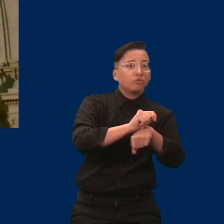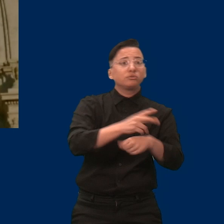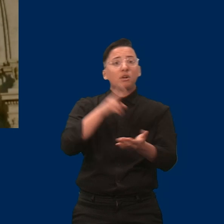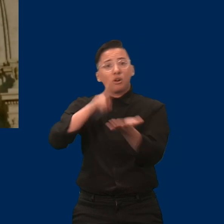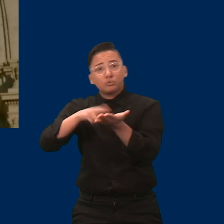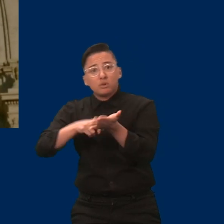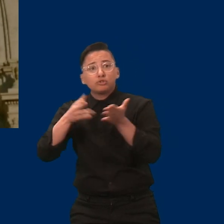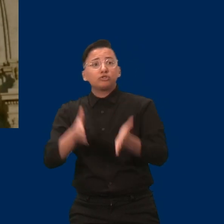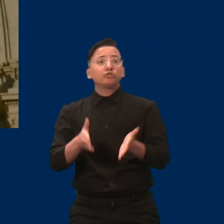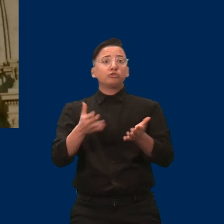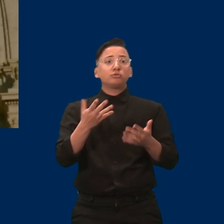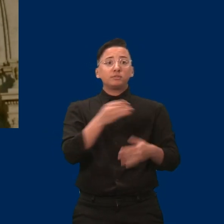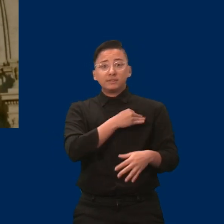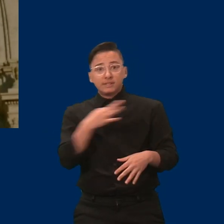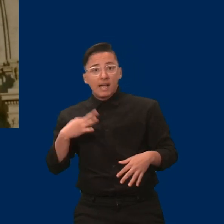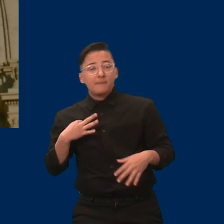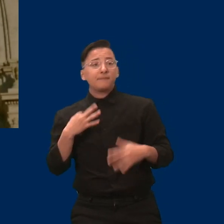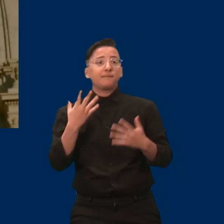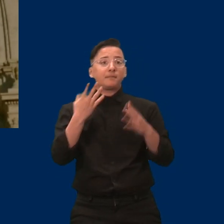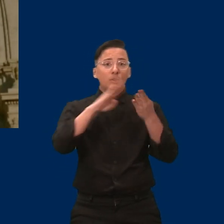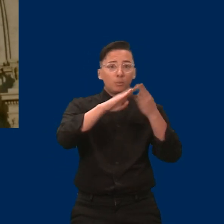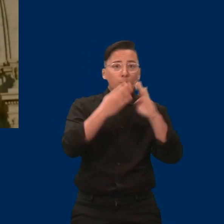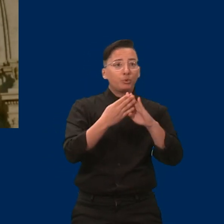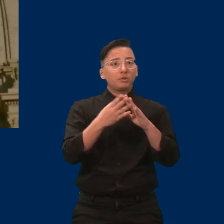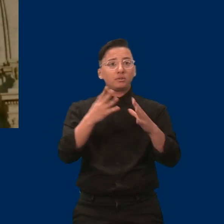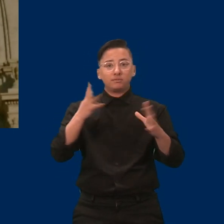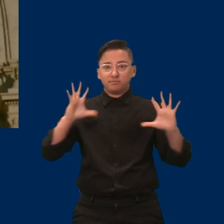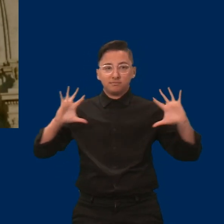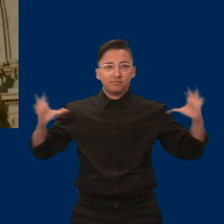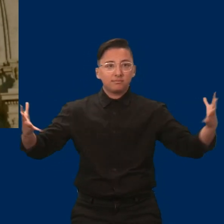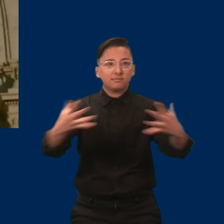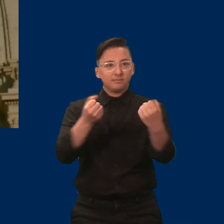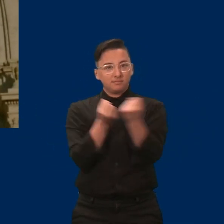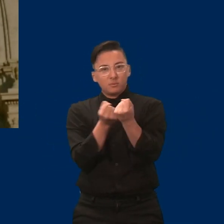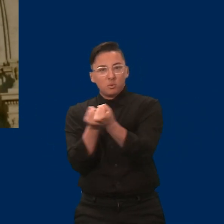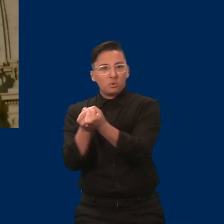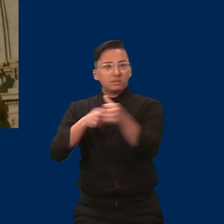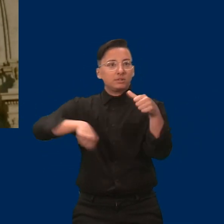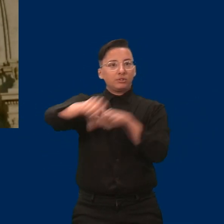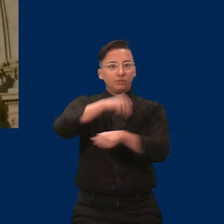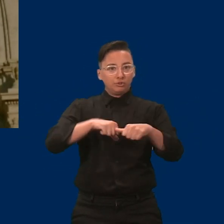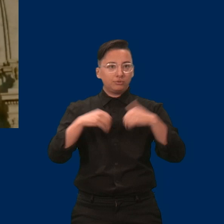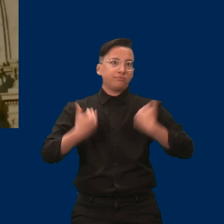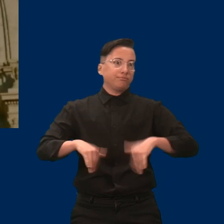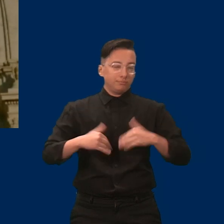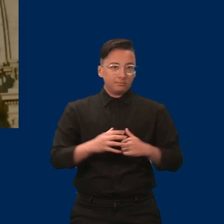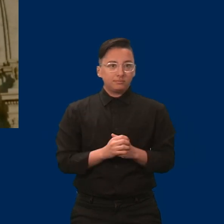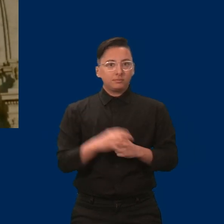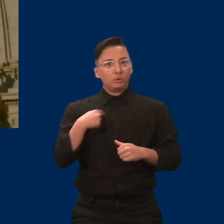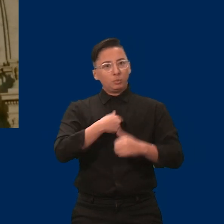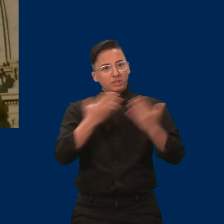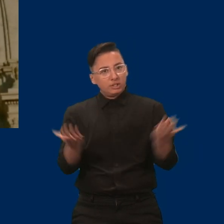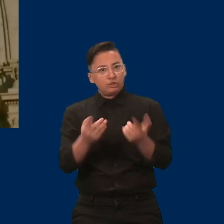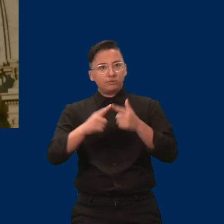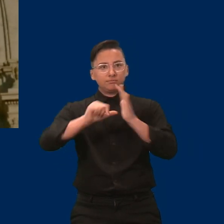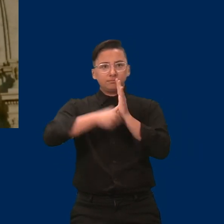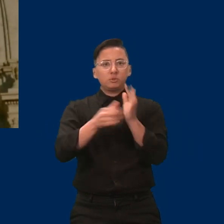to the community members and advocacy organizations. We are all here today to spotlight some important issues.